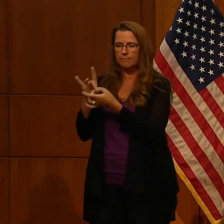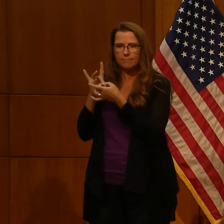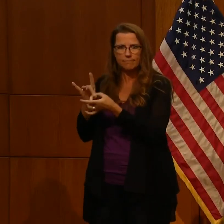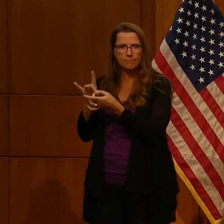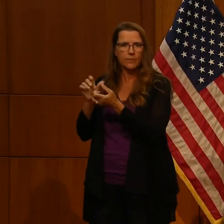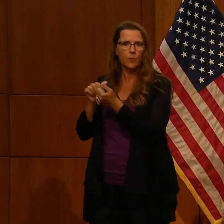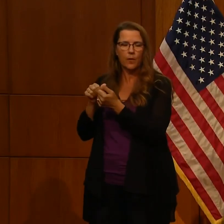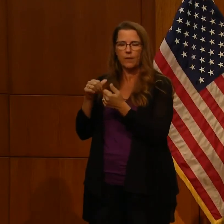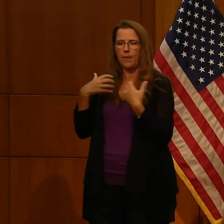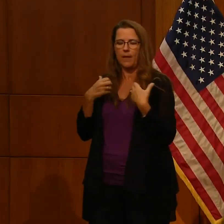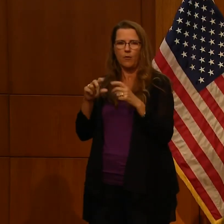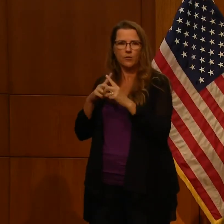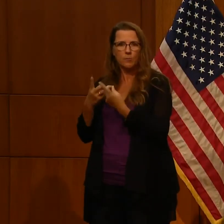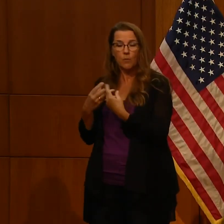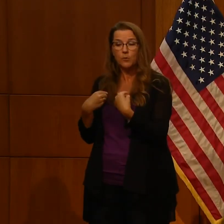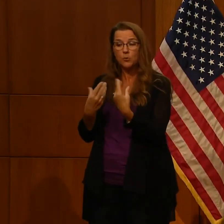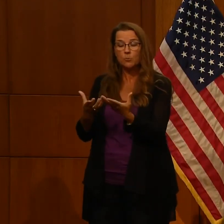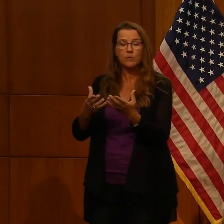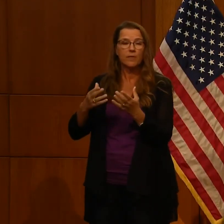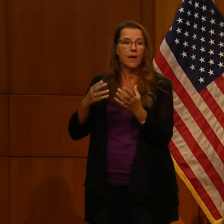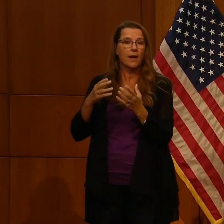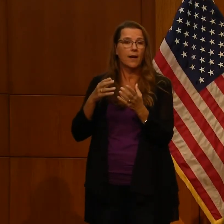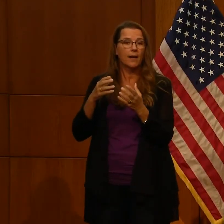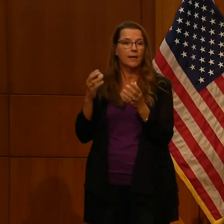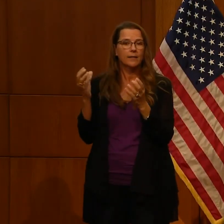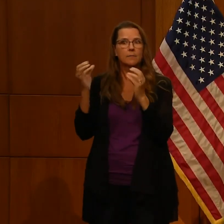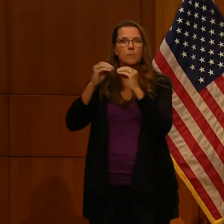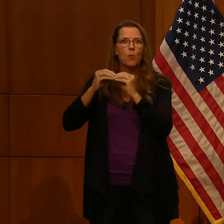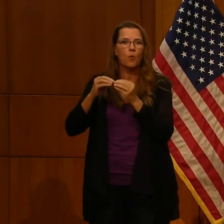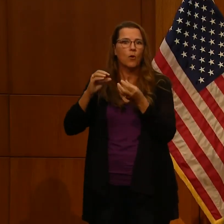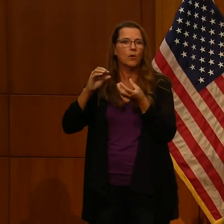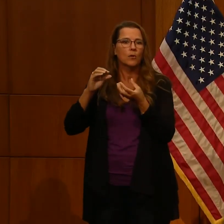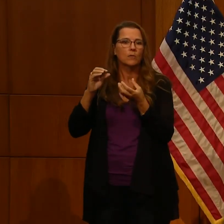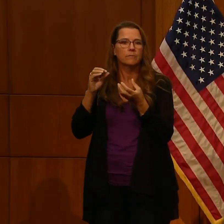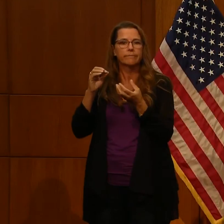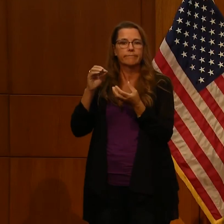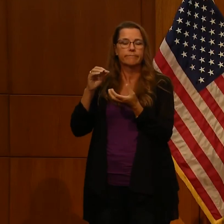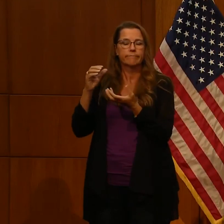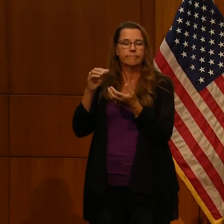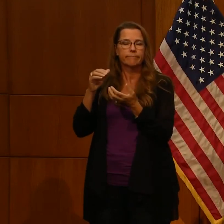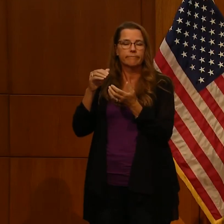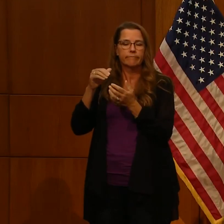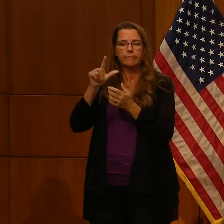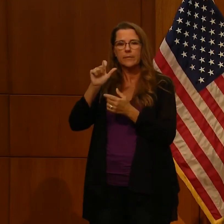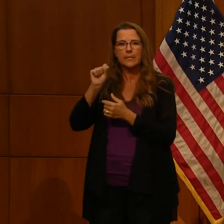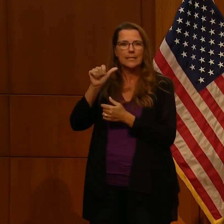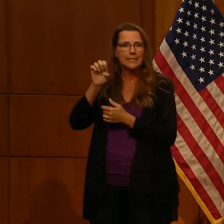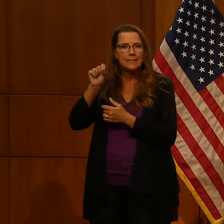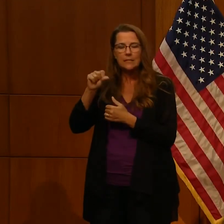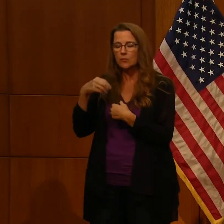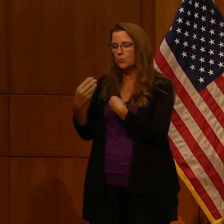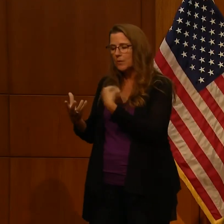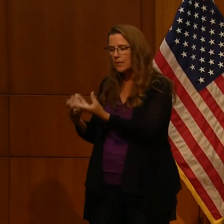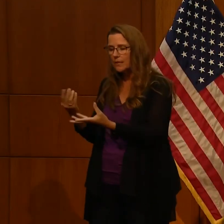CLOSELY WITH OUR HEALTH DEPARTMENT IN ARLINGTON COUNTY? TO PROVIDE RELEASES THAT EVENTUALLY WHEN WE'RE ABLE TO